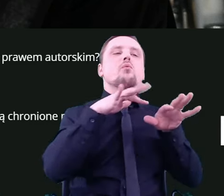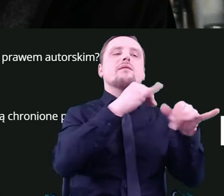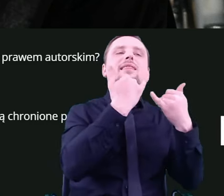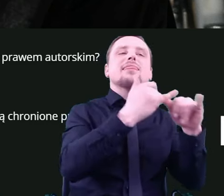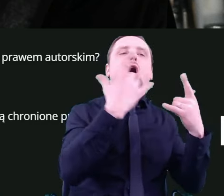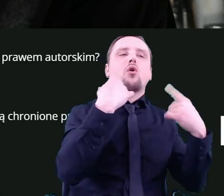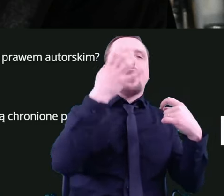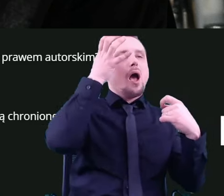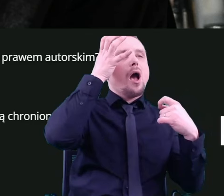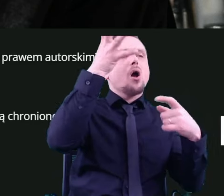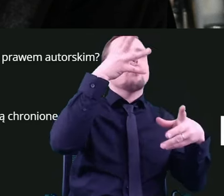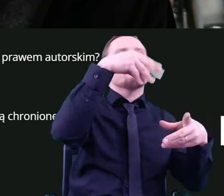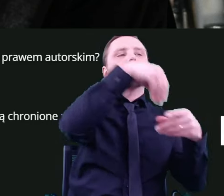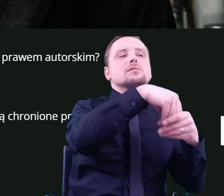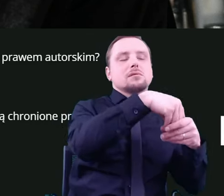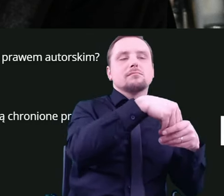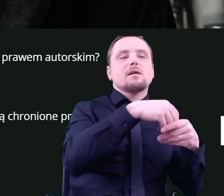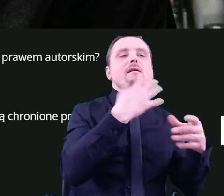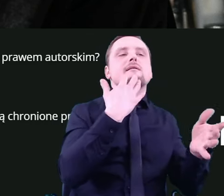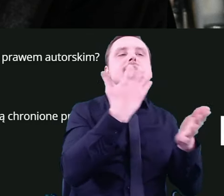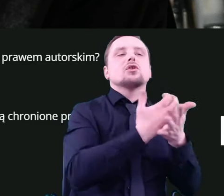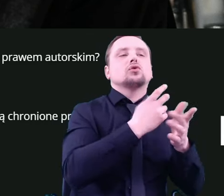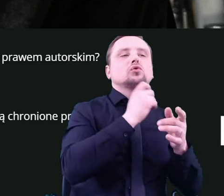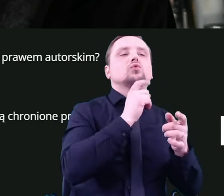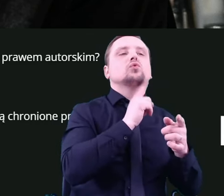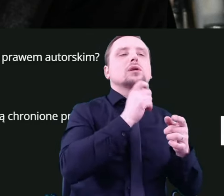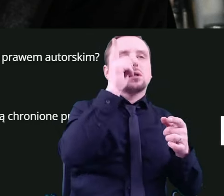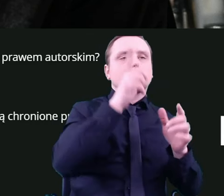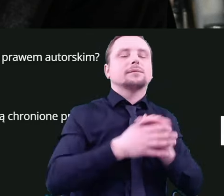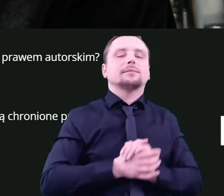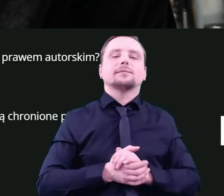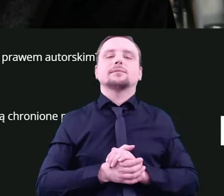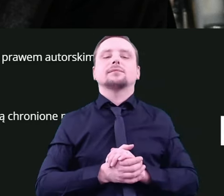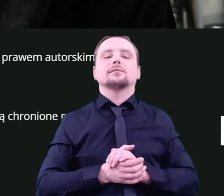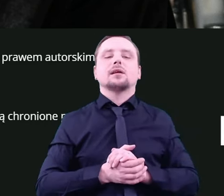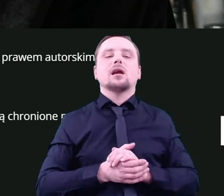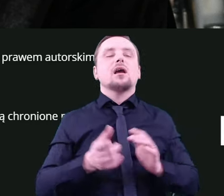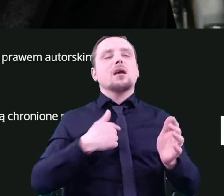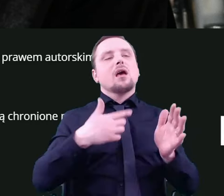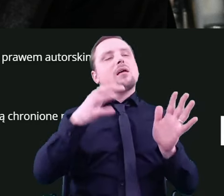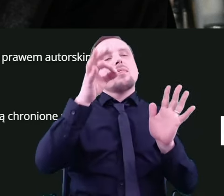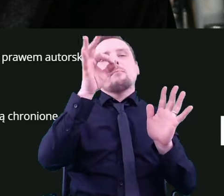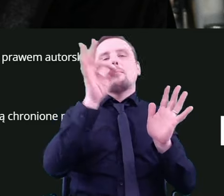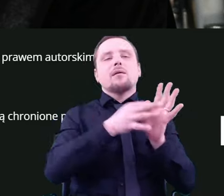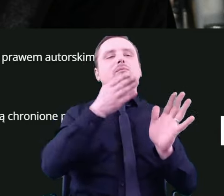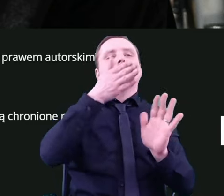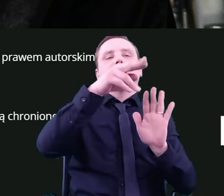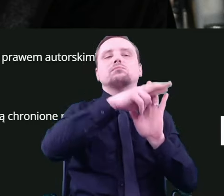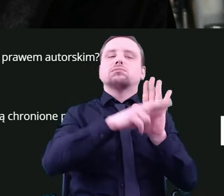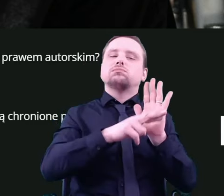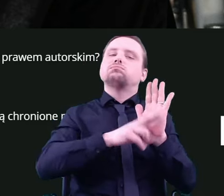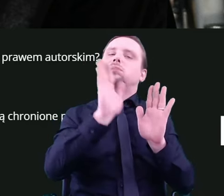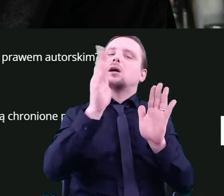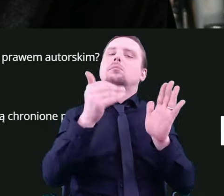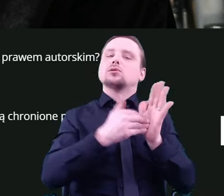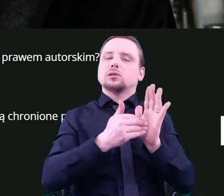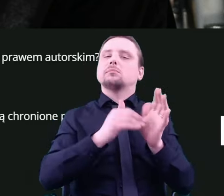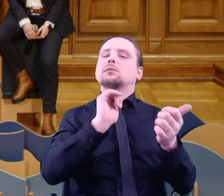It seems likely that these regulations will need to be changed and evolve in the future.